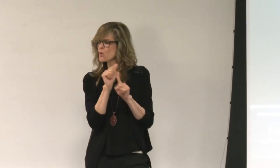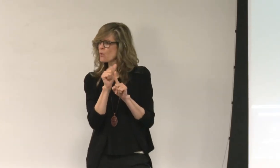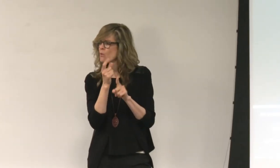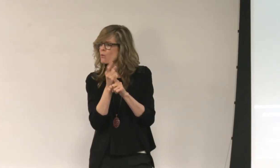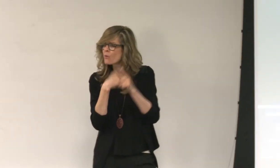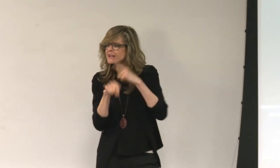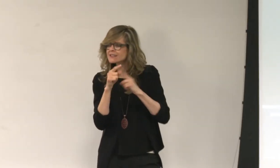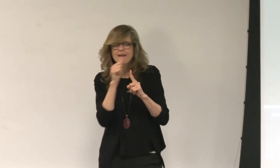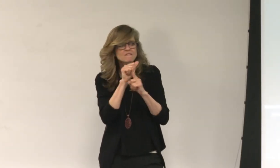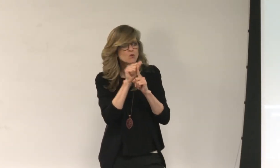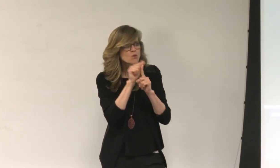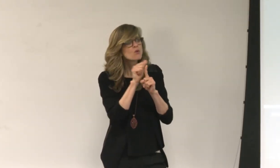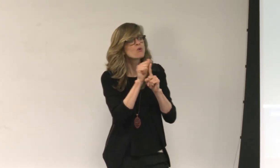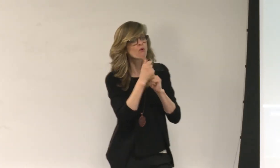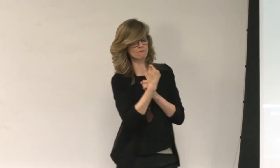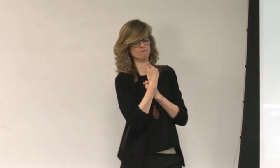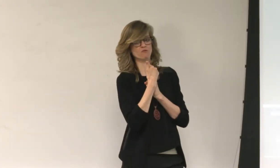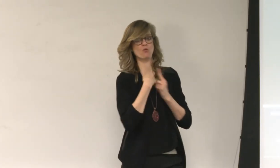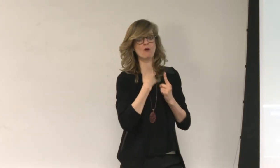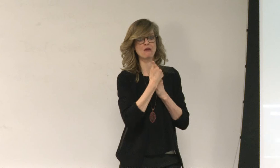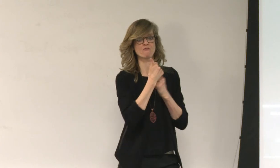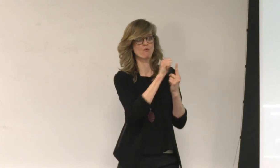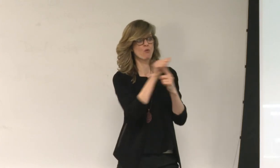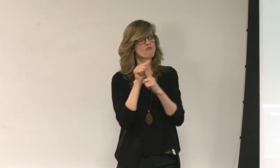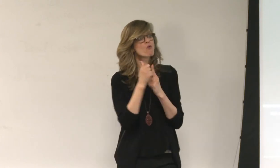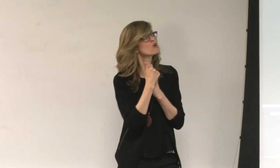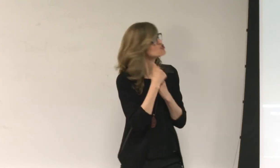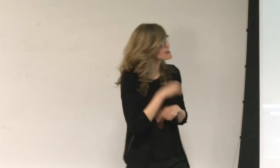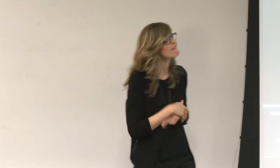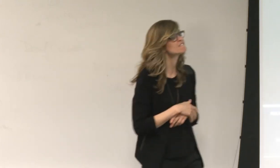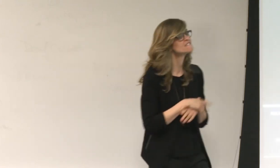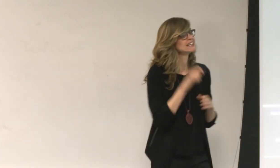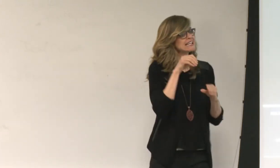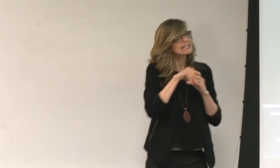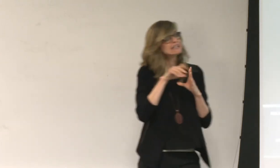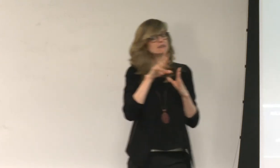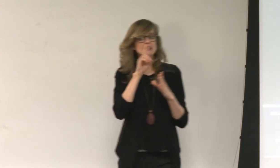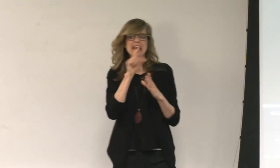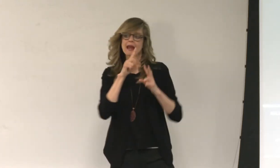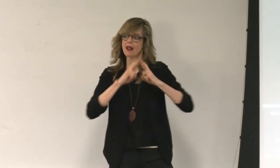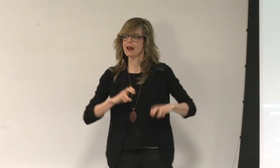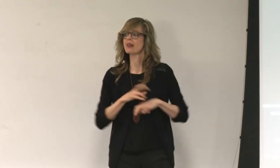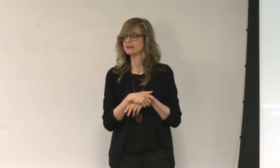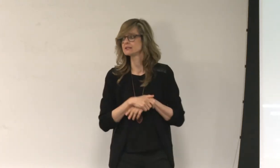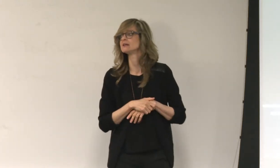AND HOW YOU CAN FOOL YOURSELF IN DATA ANALYSIS.